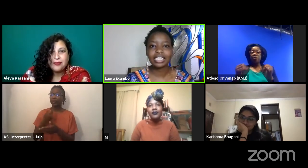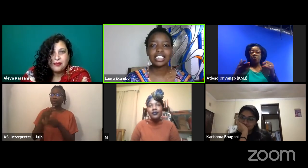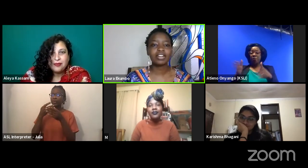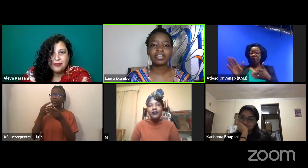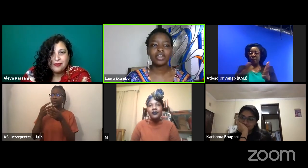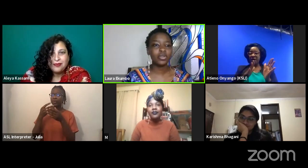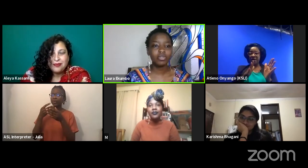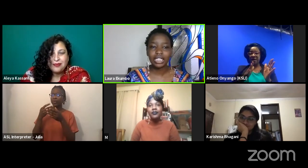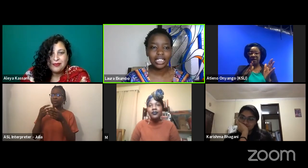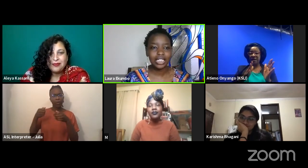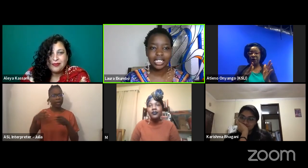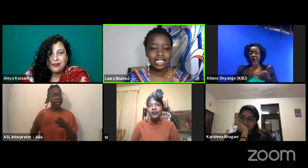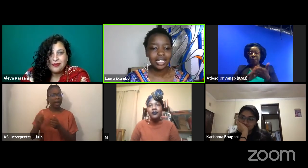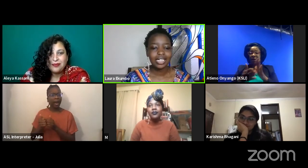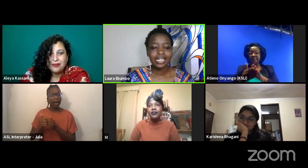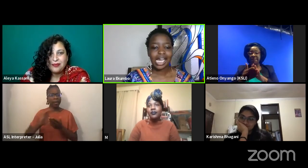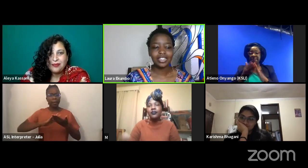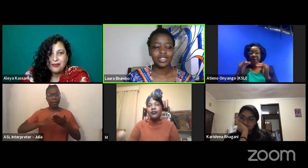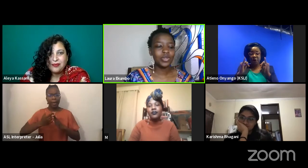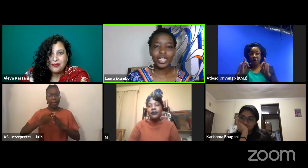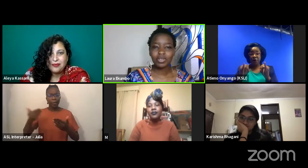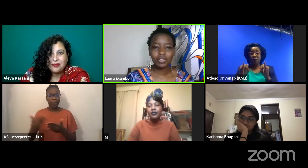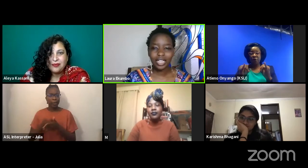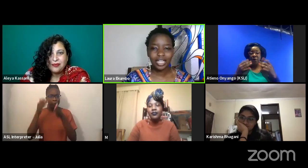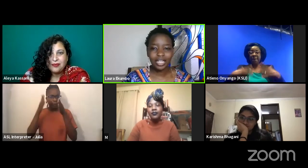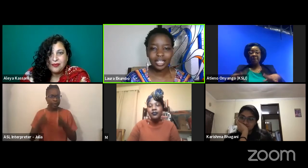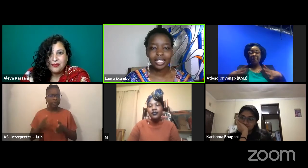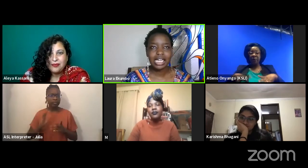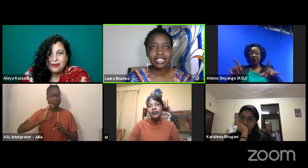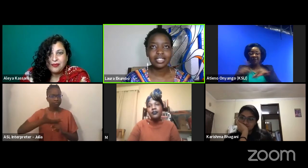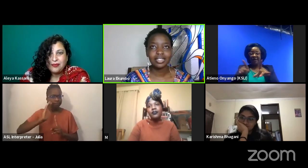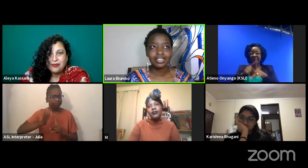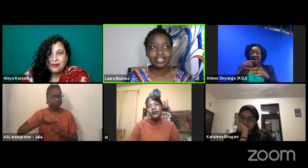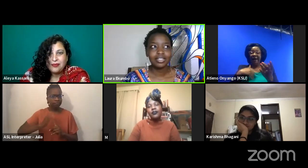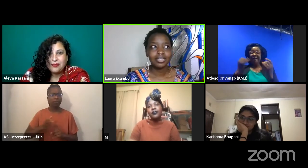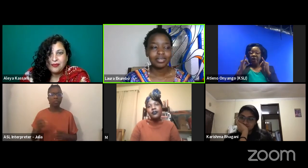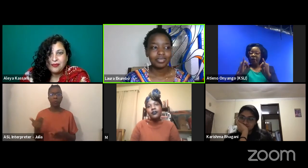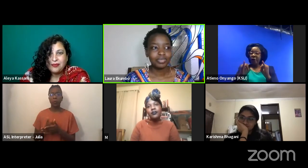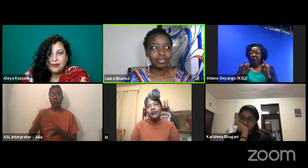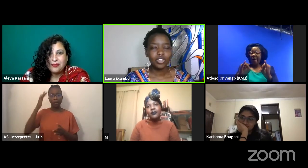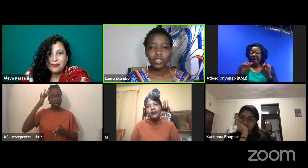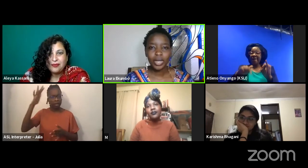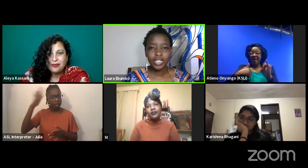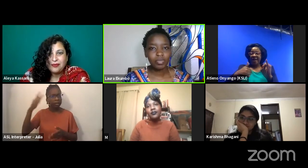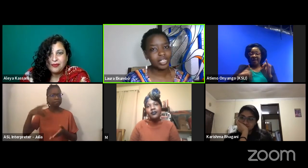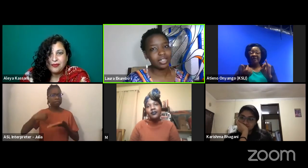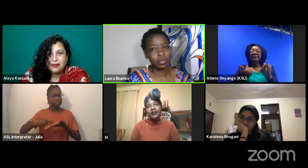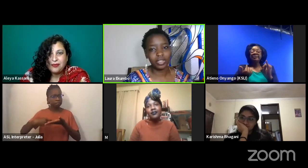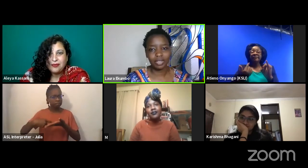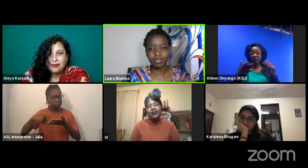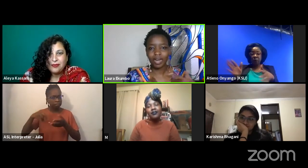and discover new feelings and new ways of thinking and new ways of being in a world that